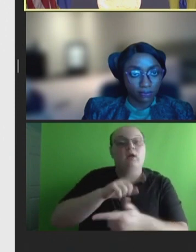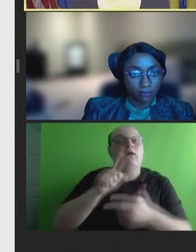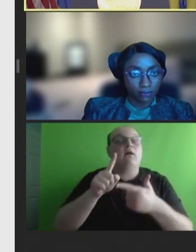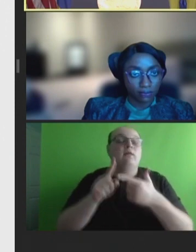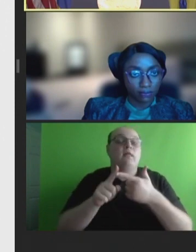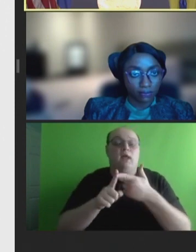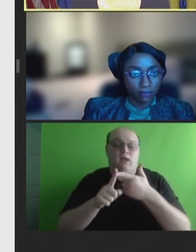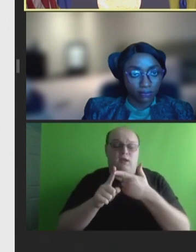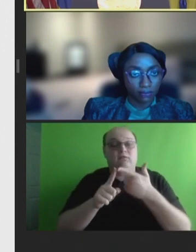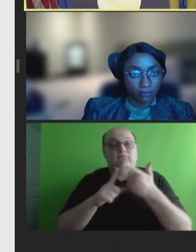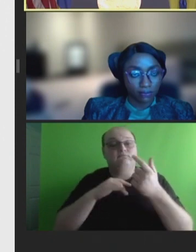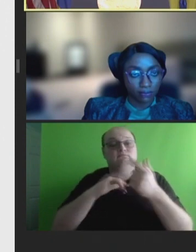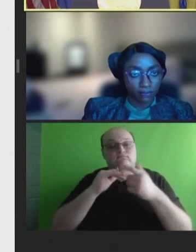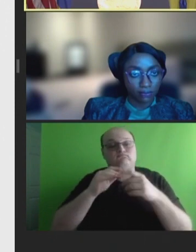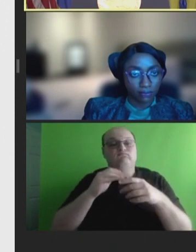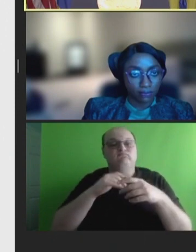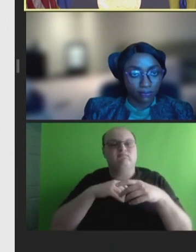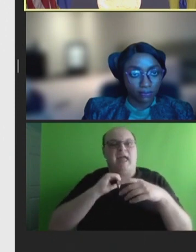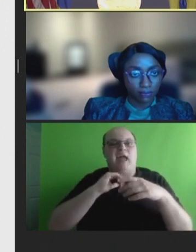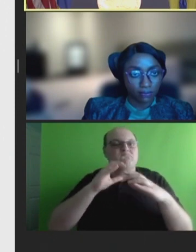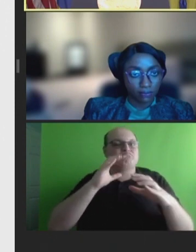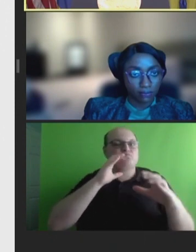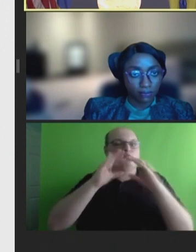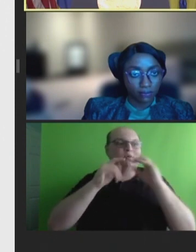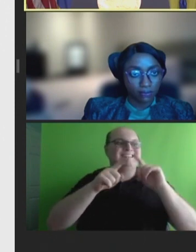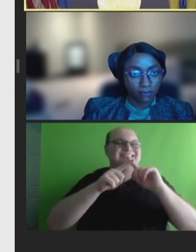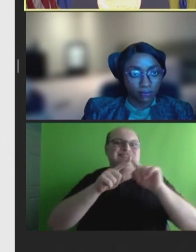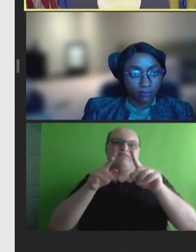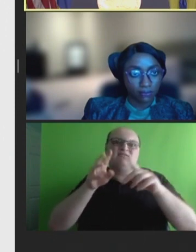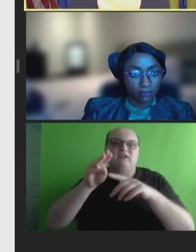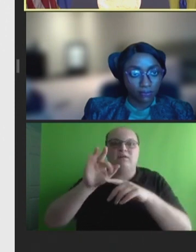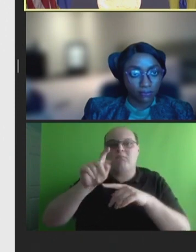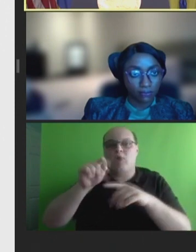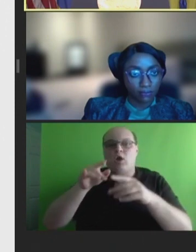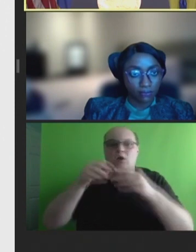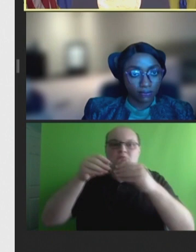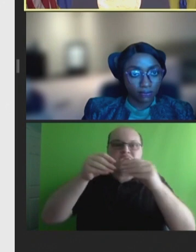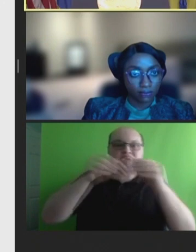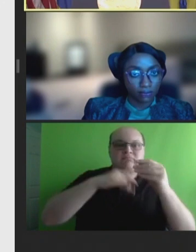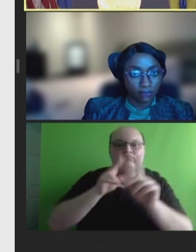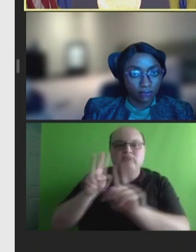you know, the communication assets in different markets to try to reach different audiences.